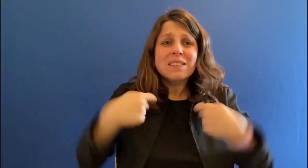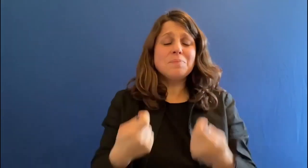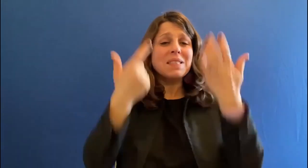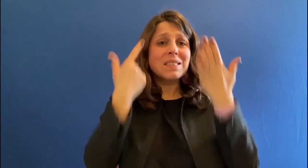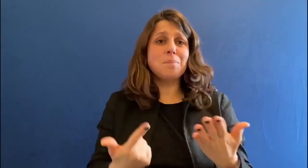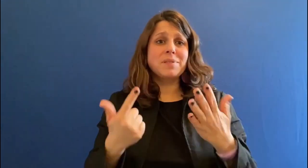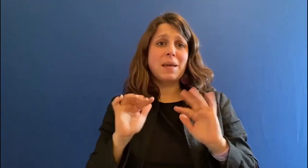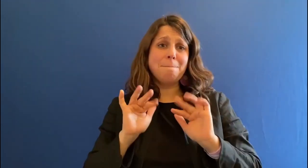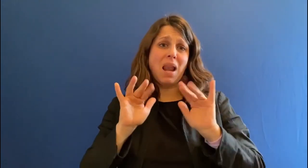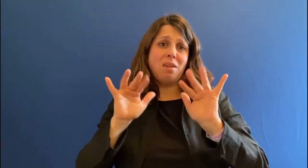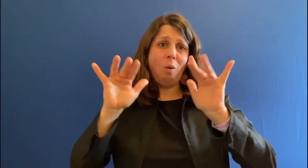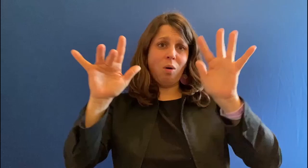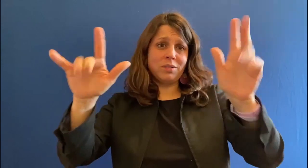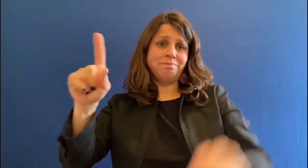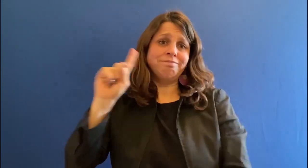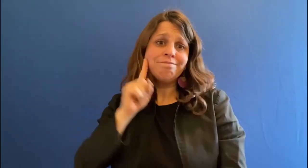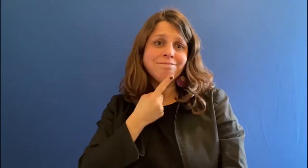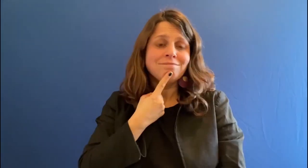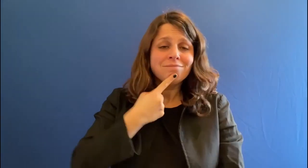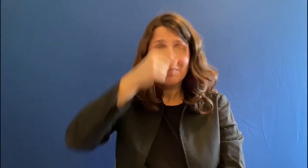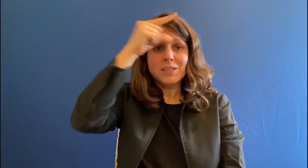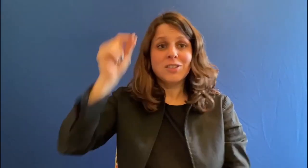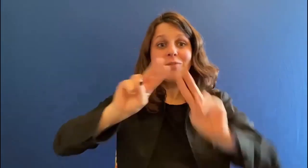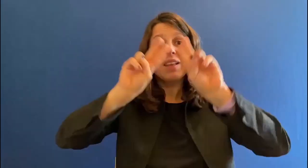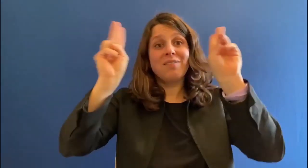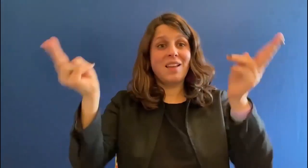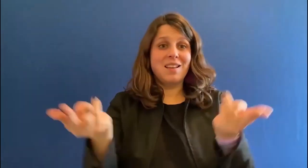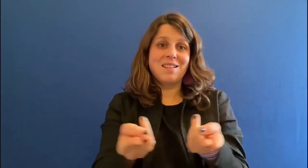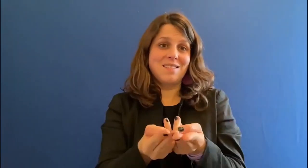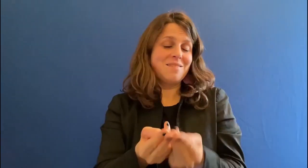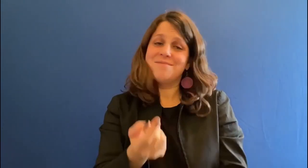There are 70 million deaf people in our world.